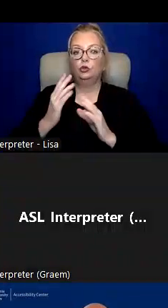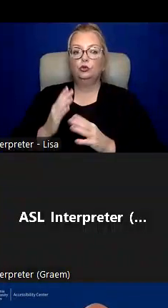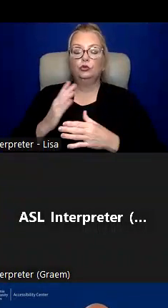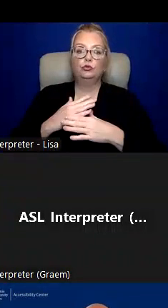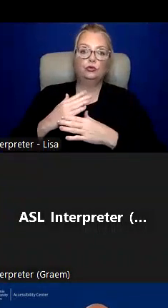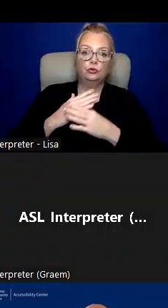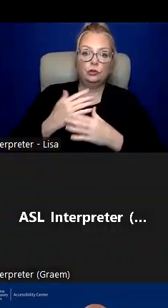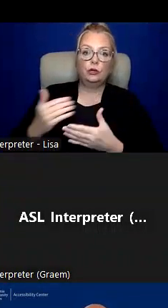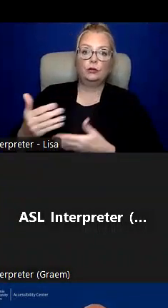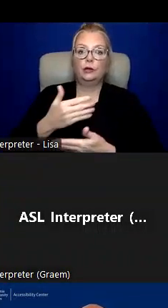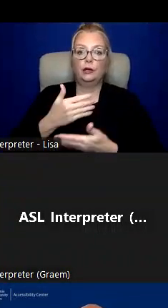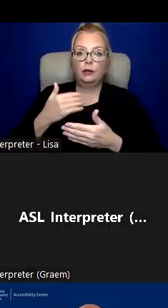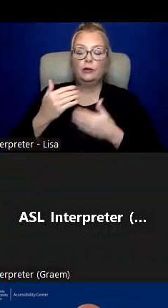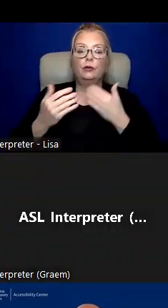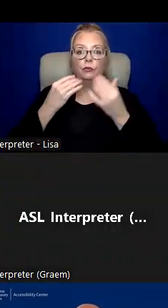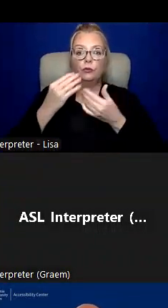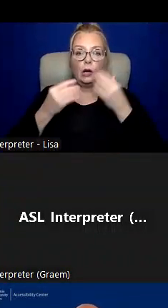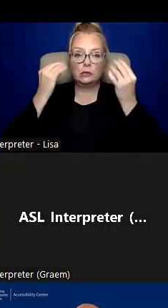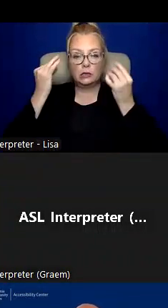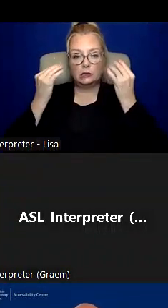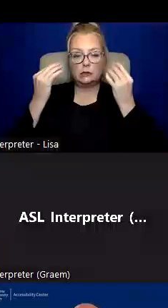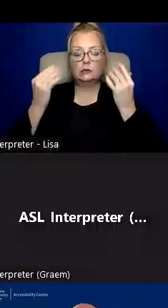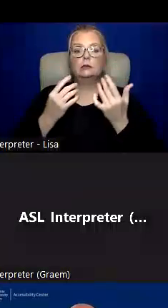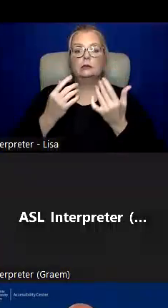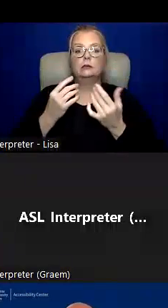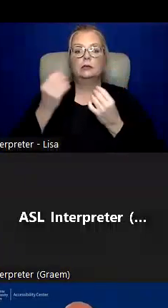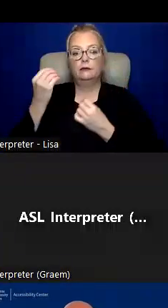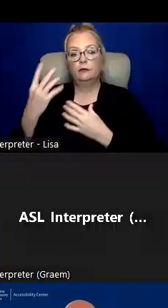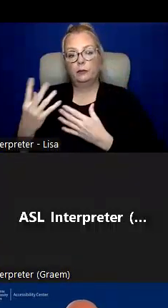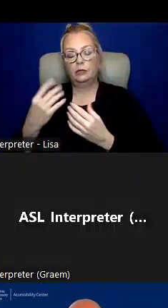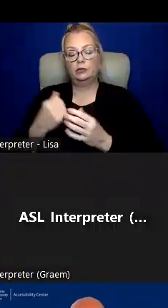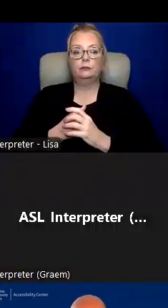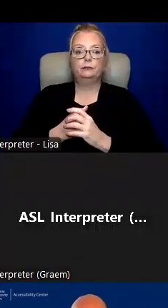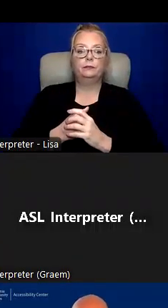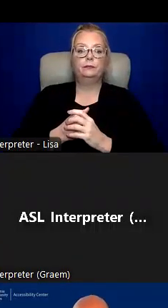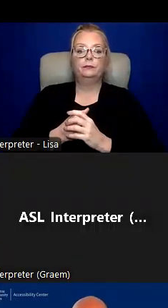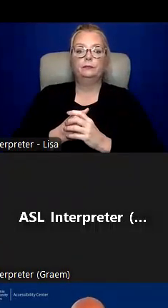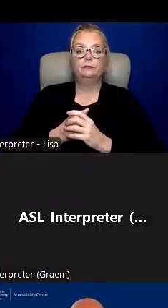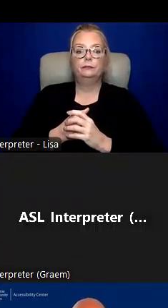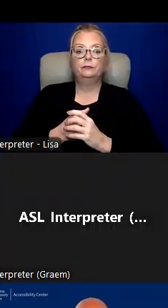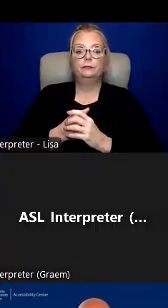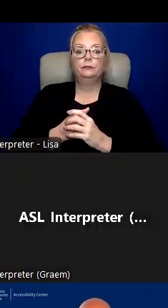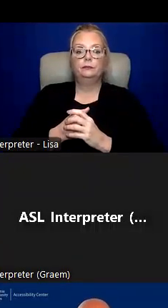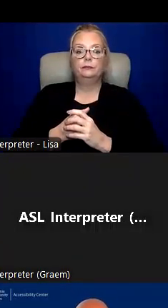and communicate-- operative word here, information. So one of the ways you would know if something